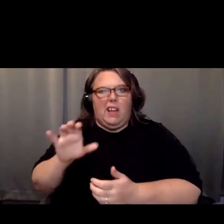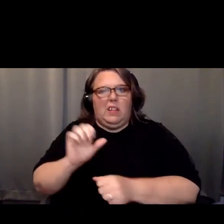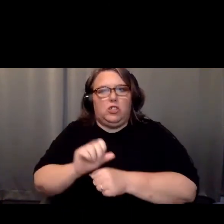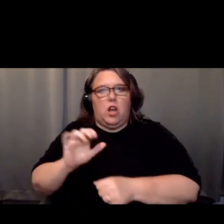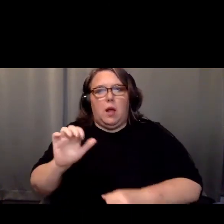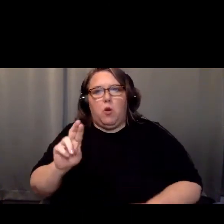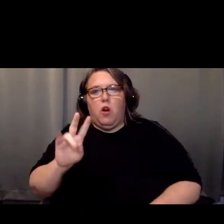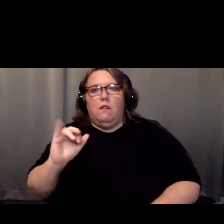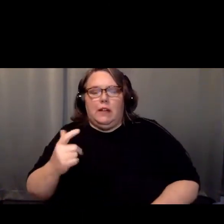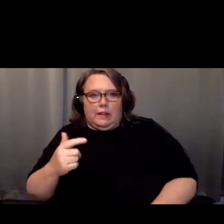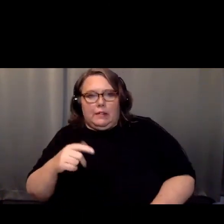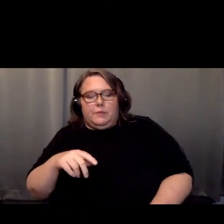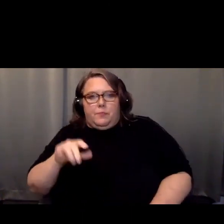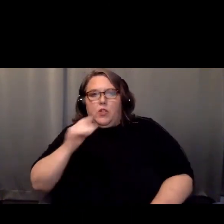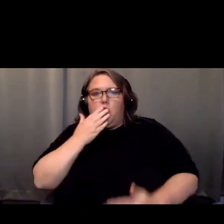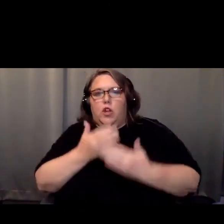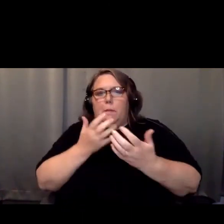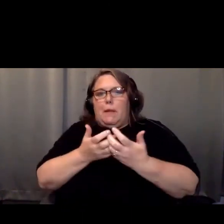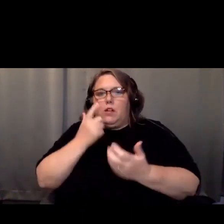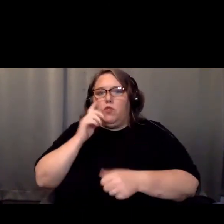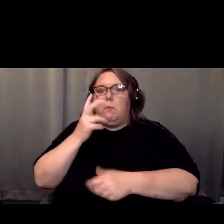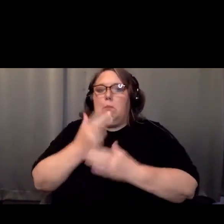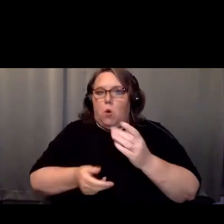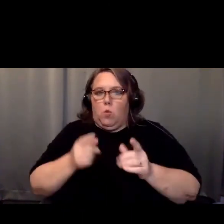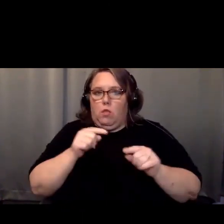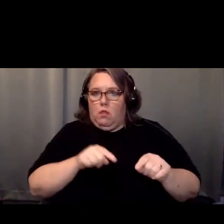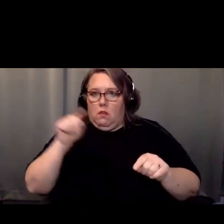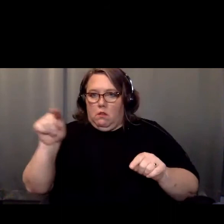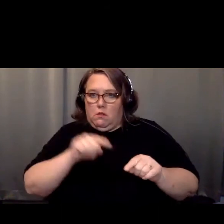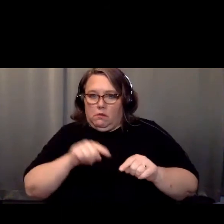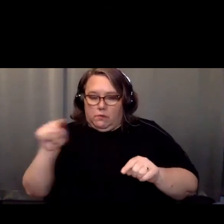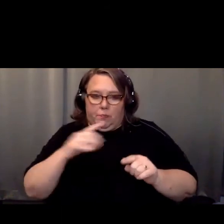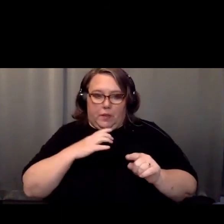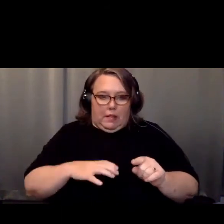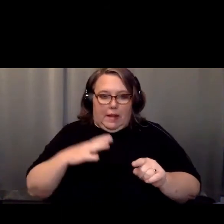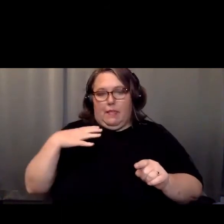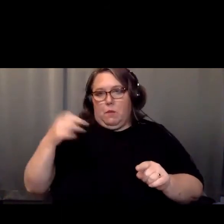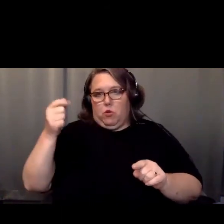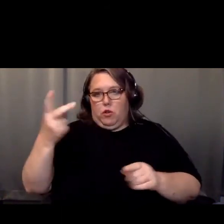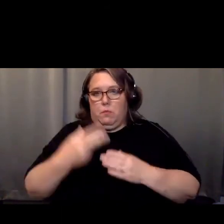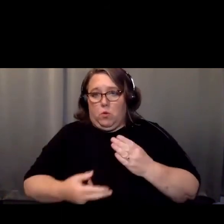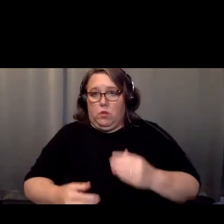that it is a good match for both individuals, for both the employer and the client.